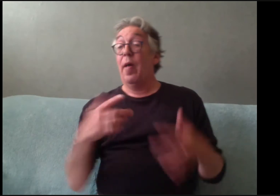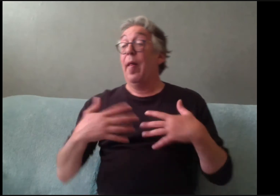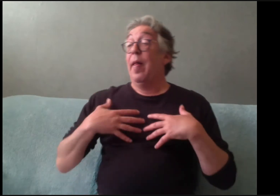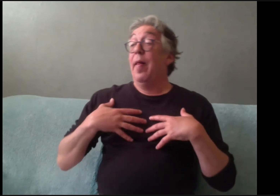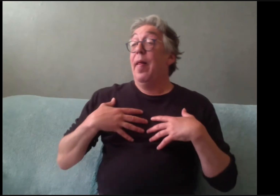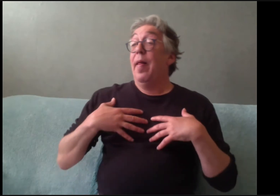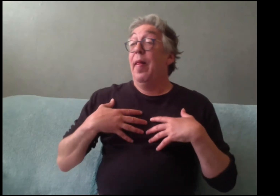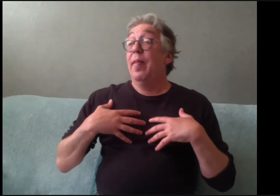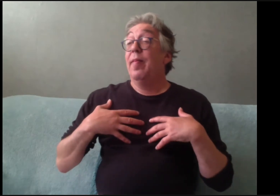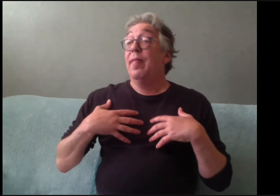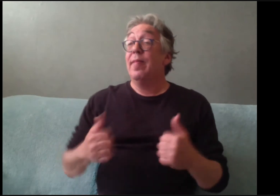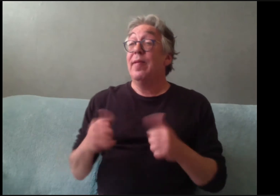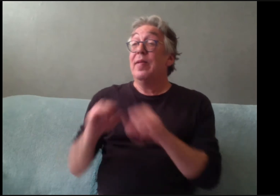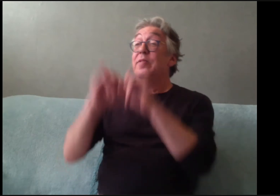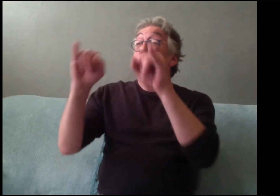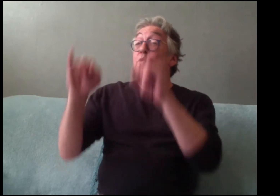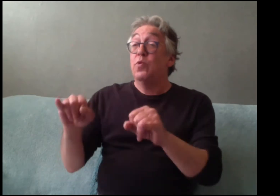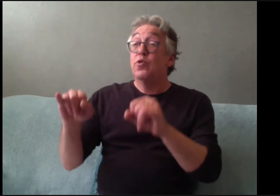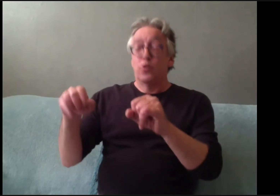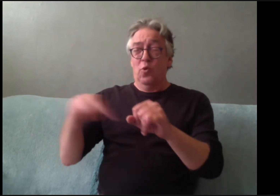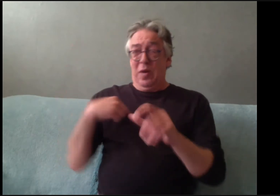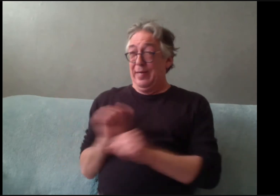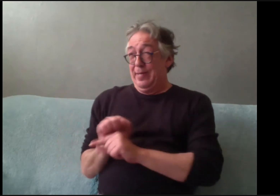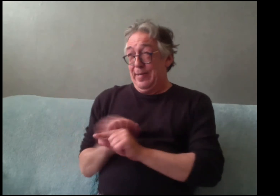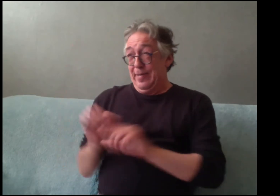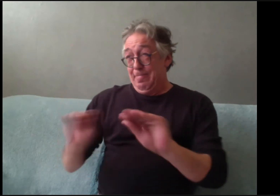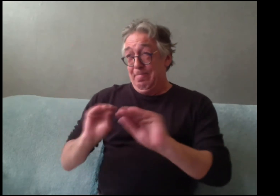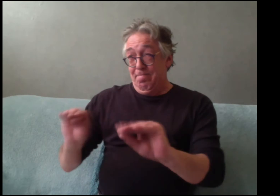The organisation also reminded the government